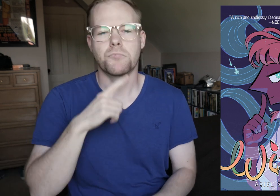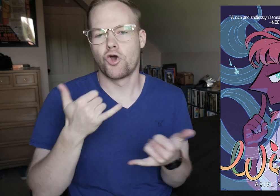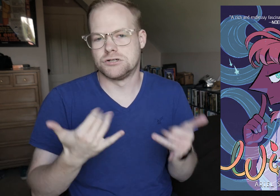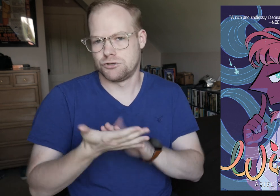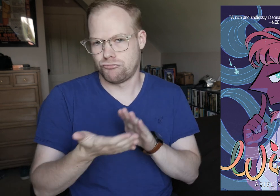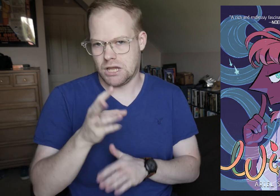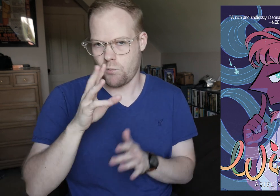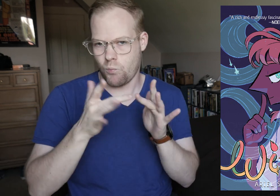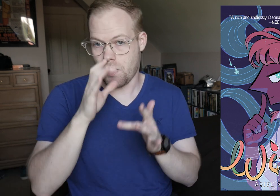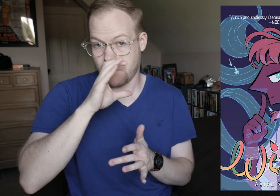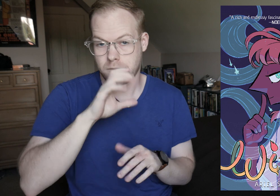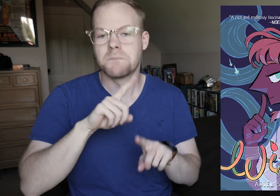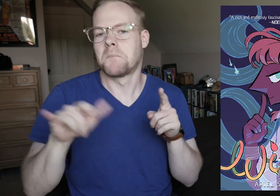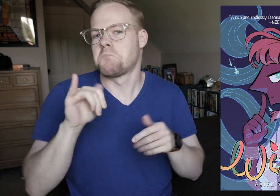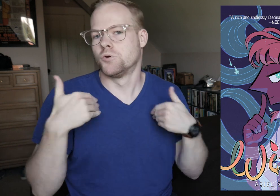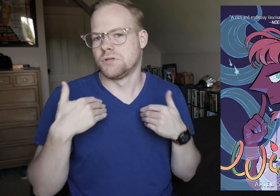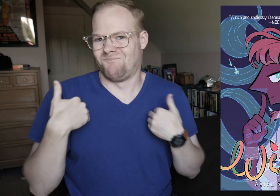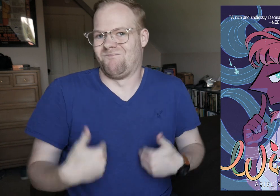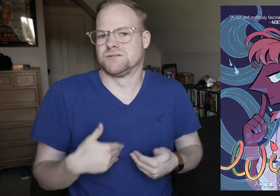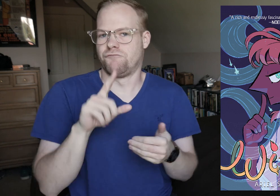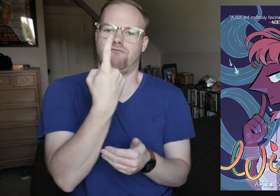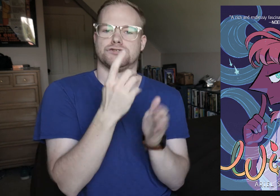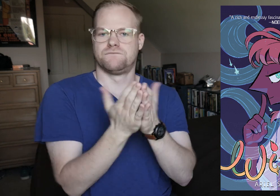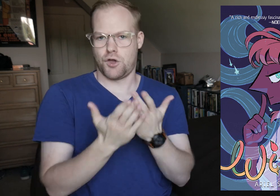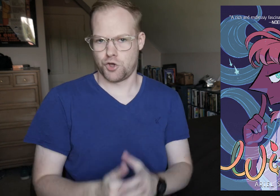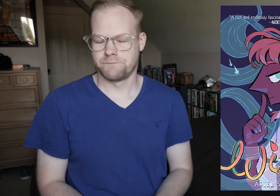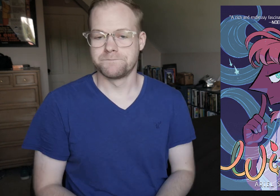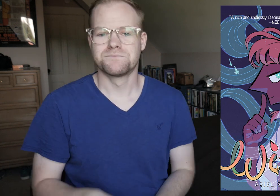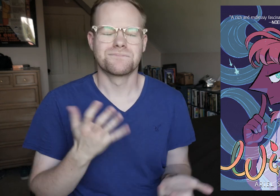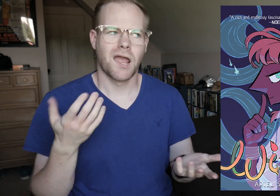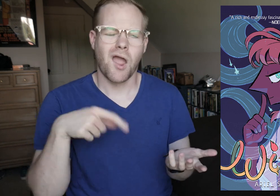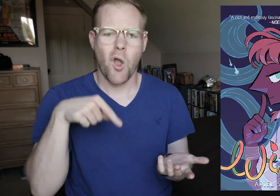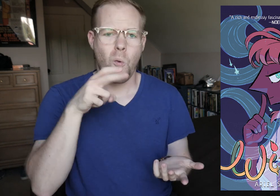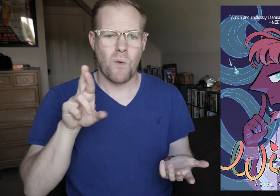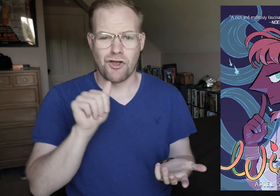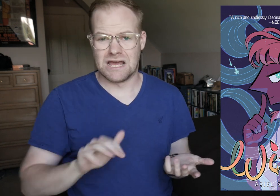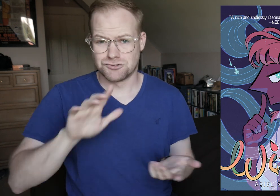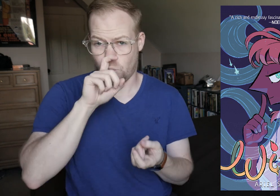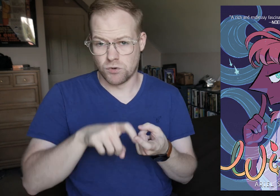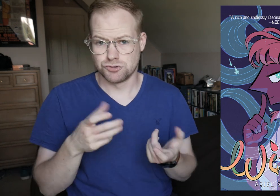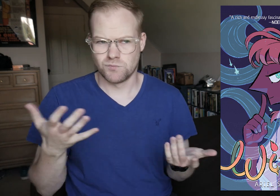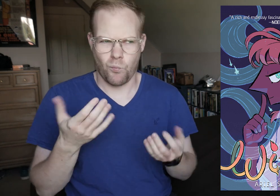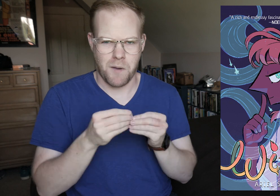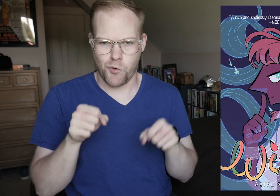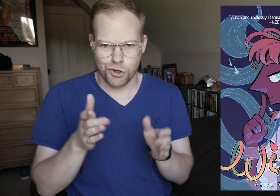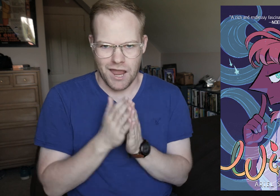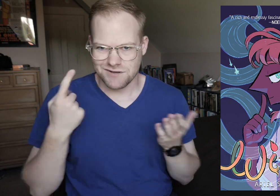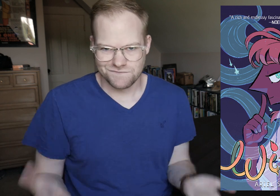This is a currently running webcomic, but there is also a physical first volume. Queer Asian witches, what more could you ask for?